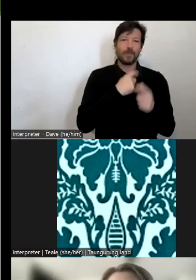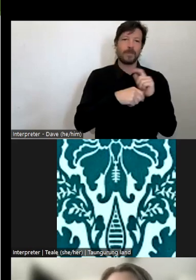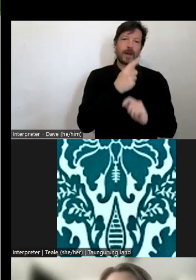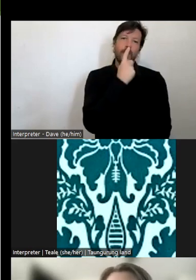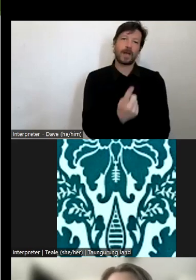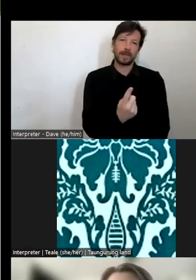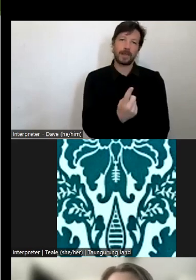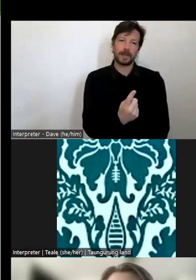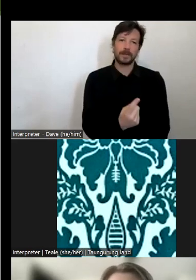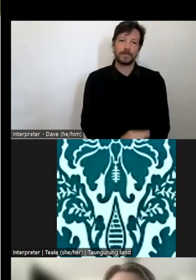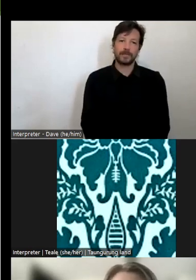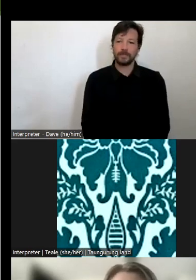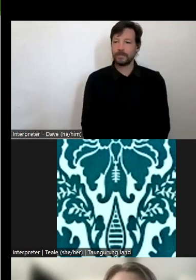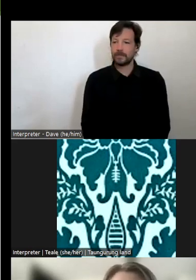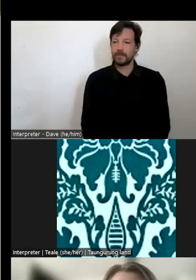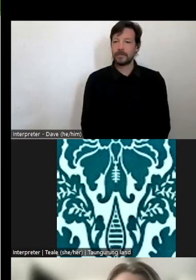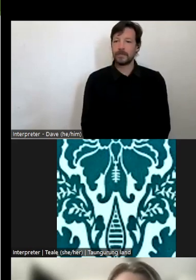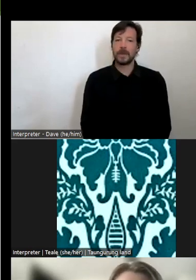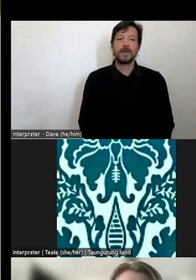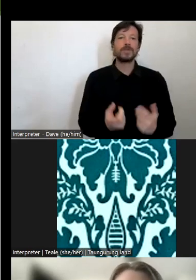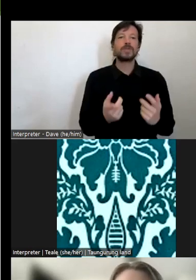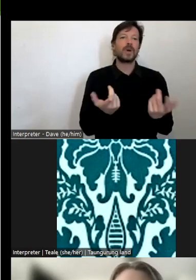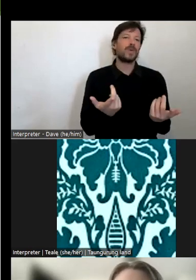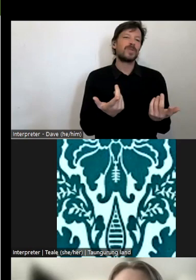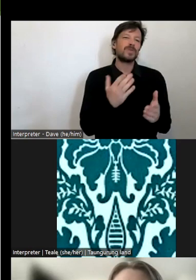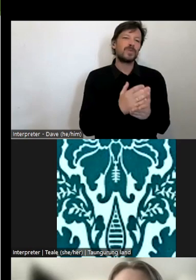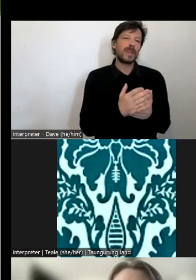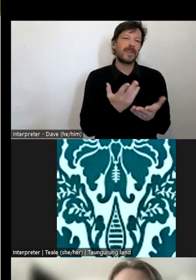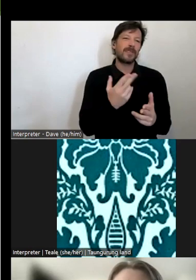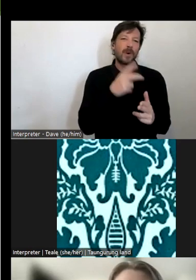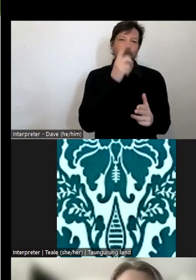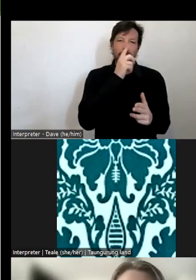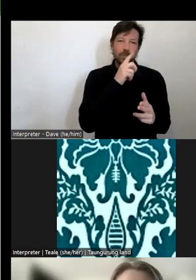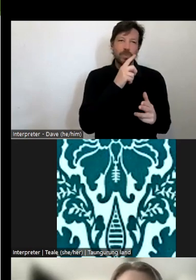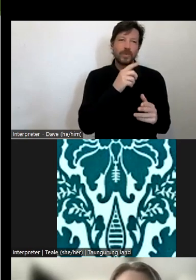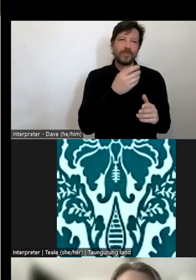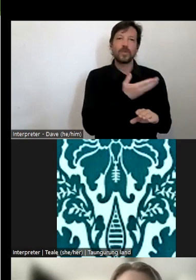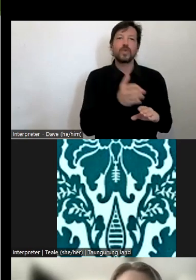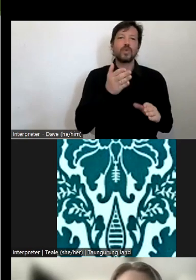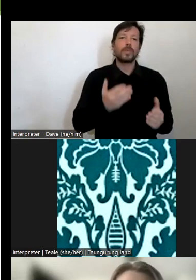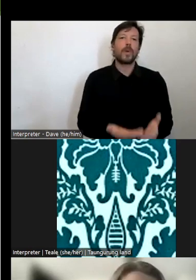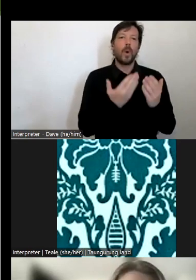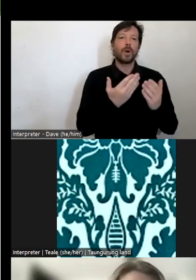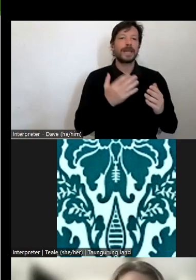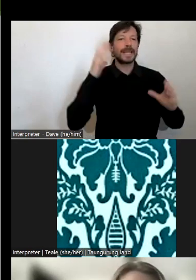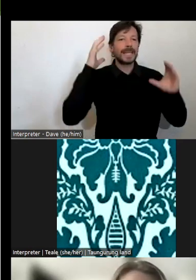who had hearing loss picked up on the newborn hearing screen. And some of the other kids either elected